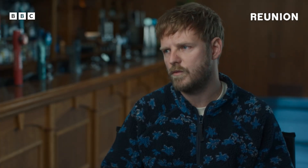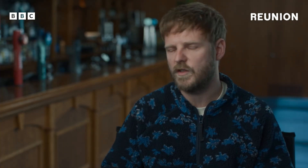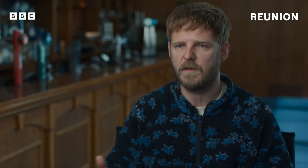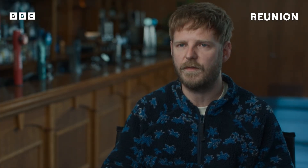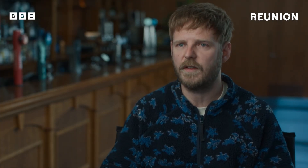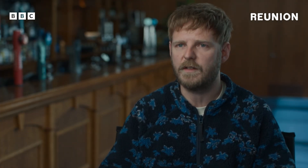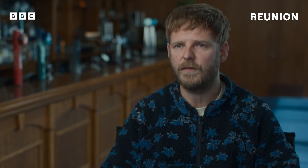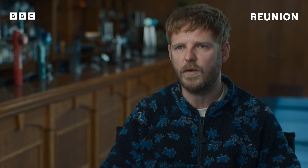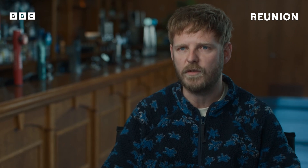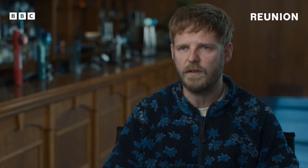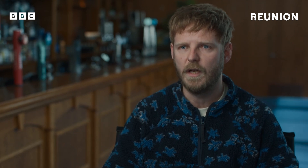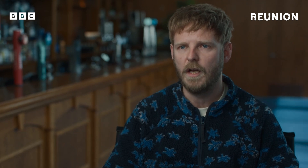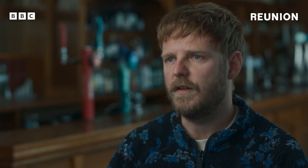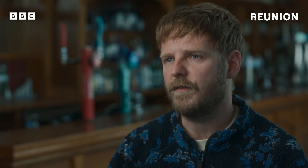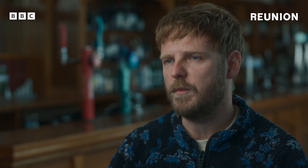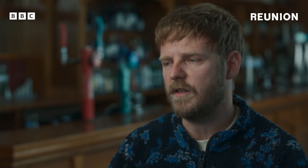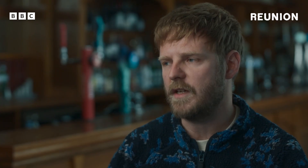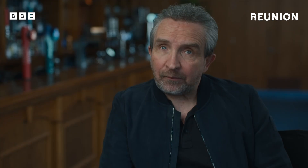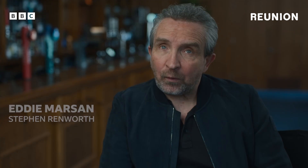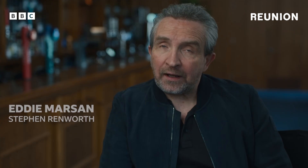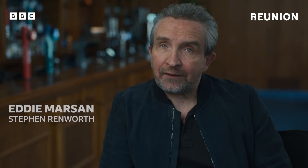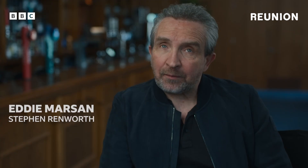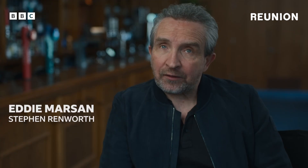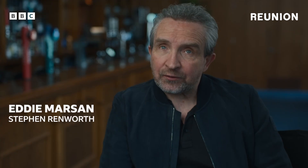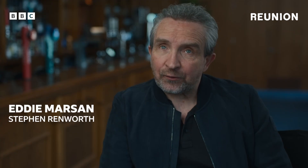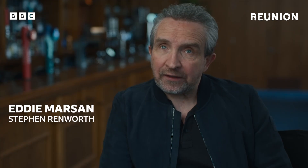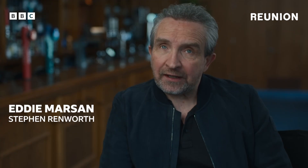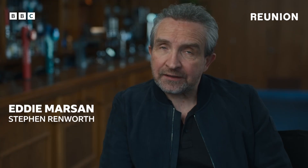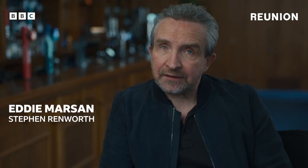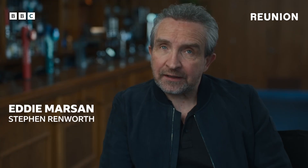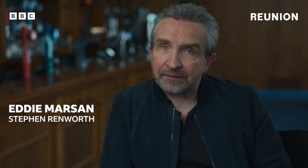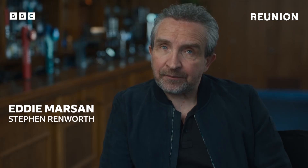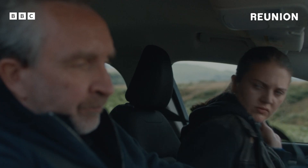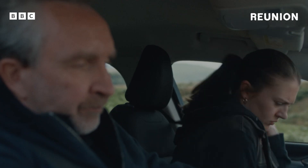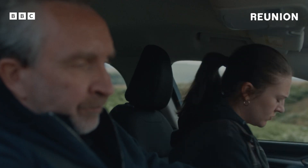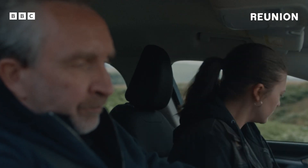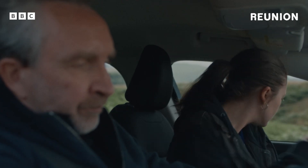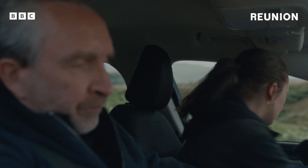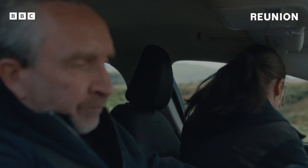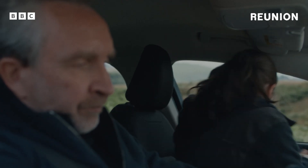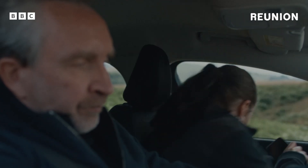it was really specific to deaf culture and the deaf community. What I love about the story is that everything goes wrong